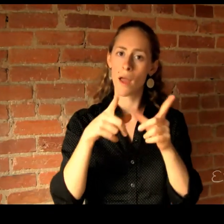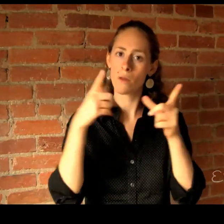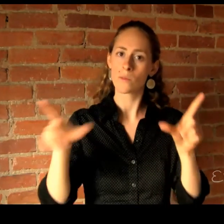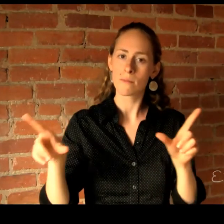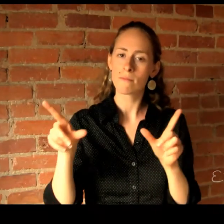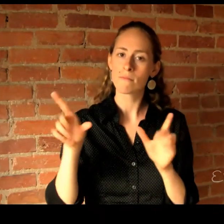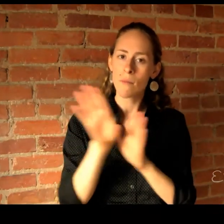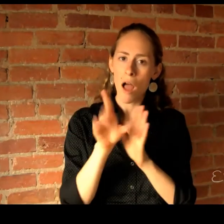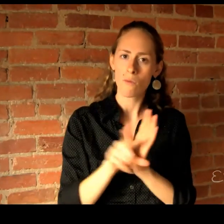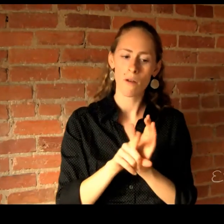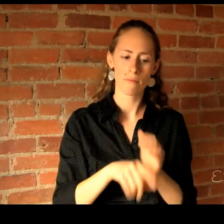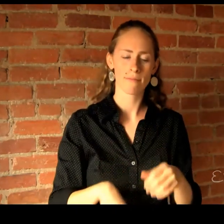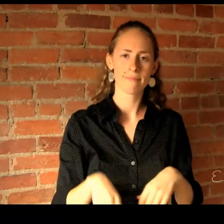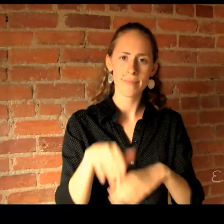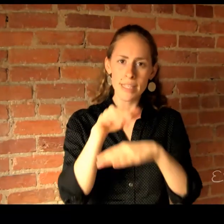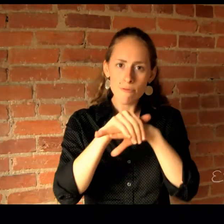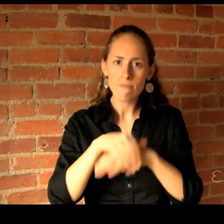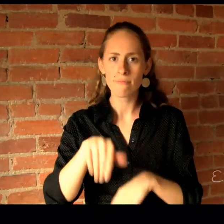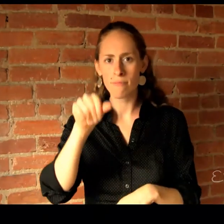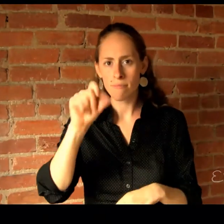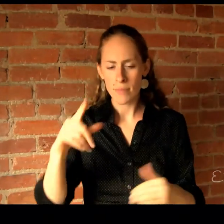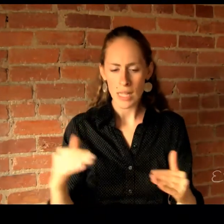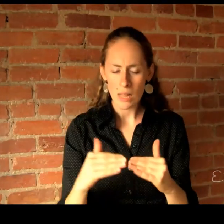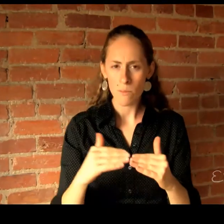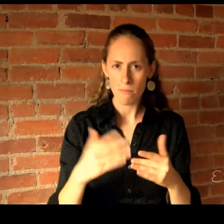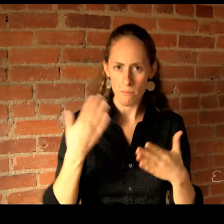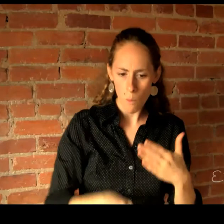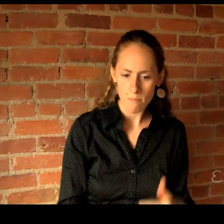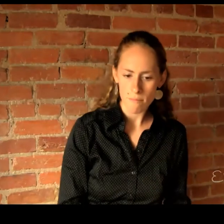bilingual person where ASL and English are valued equally since birth they are more